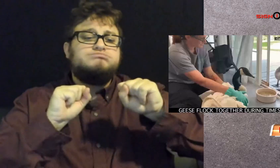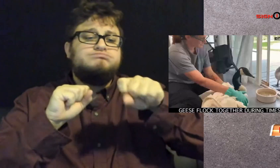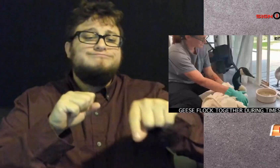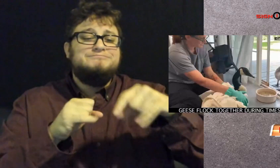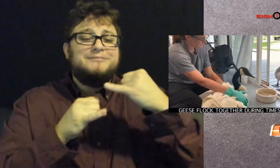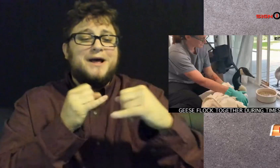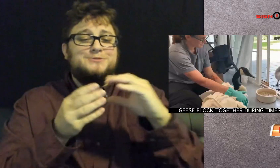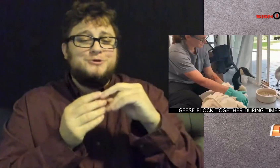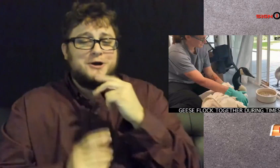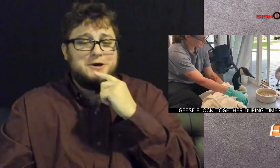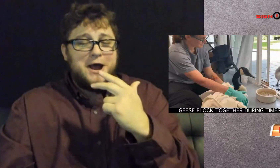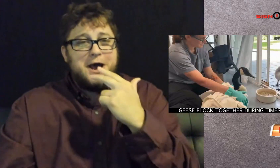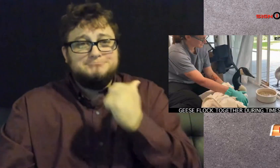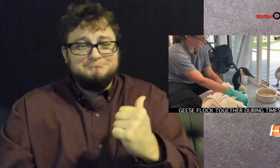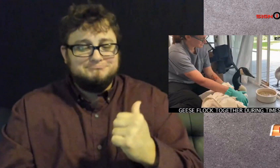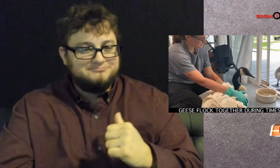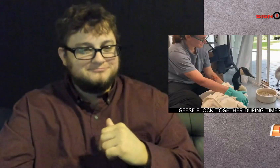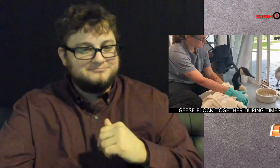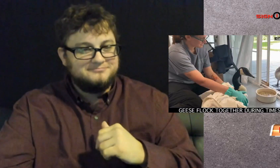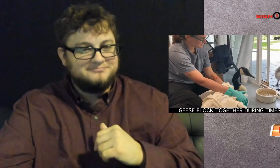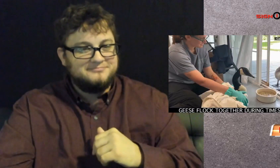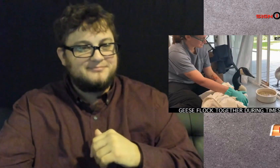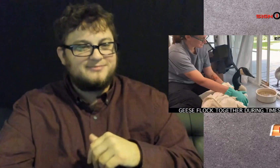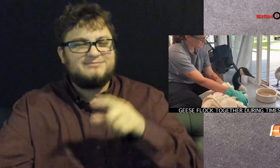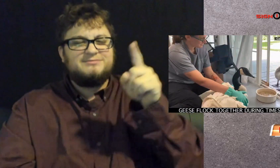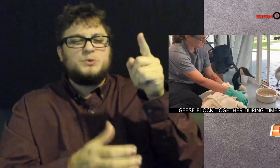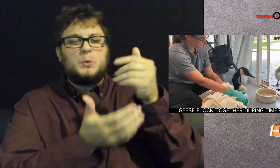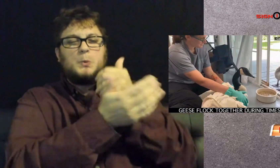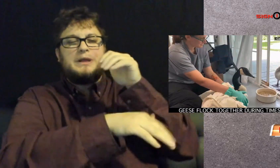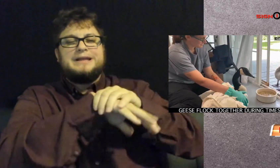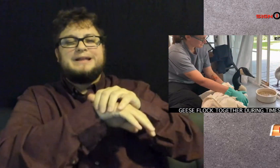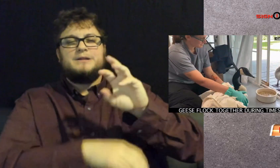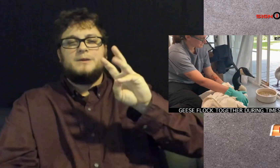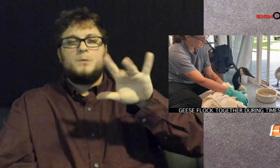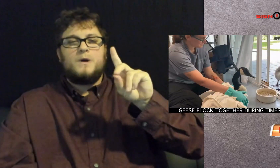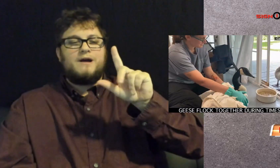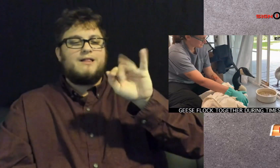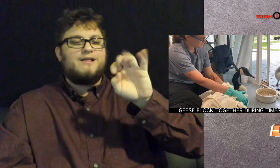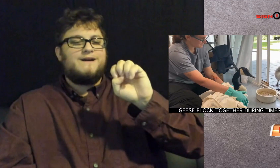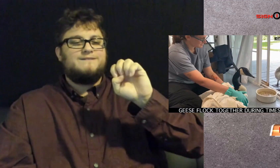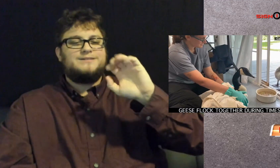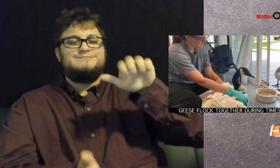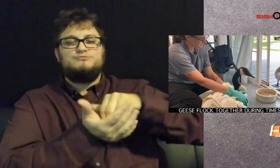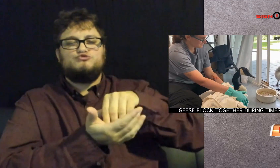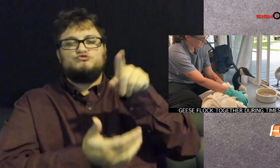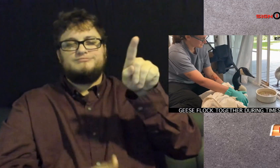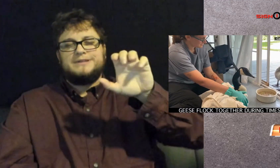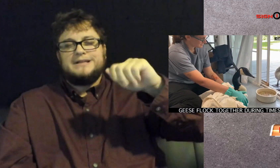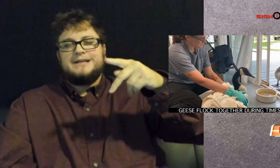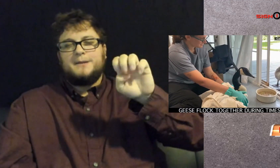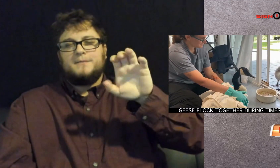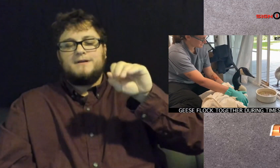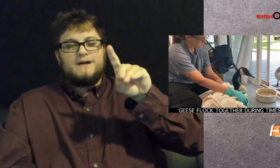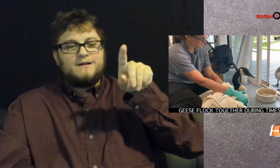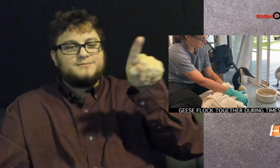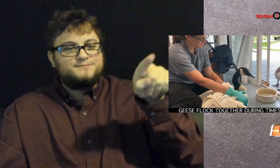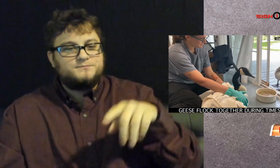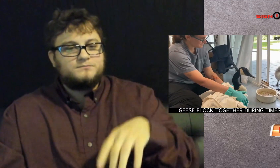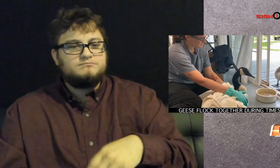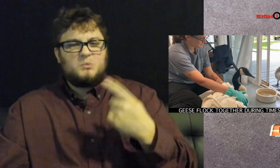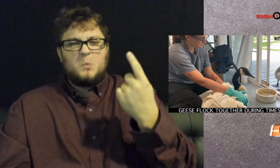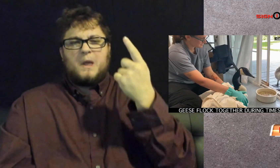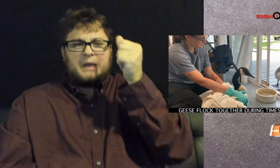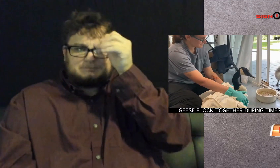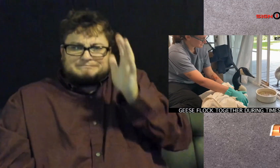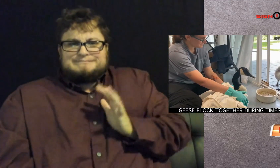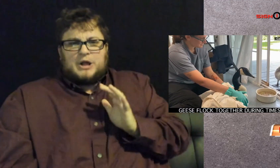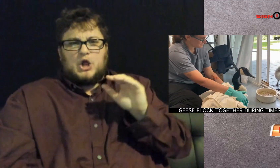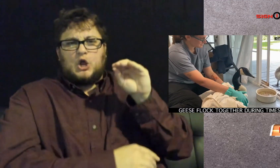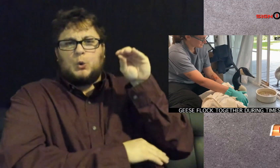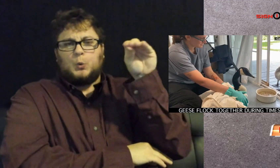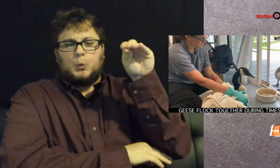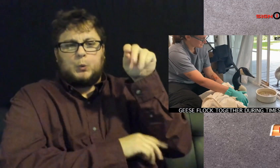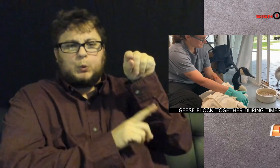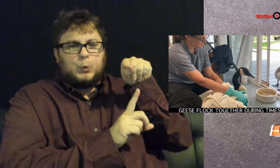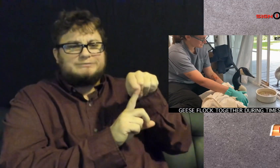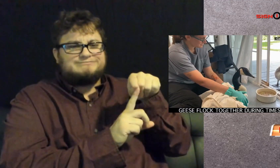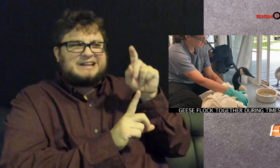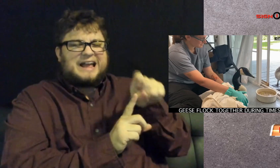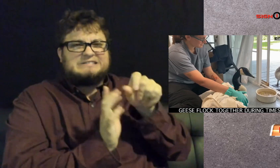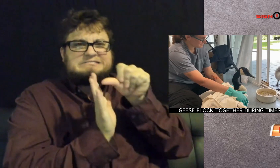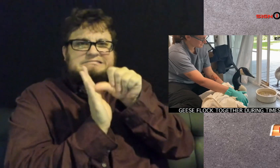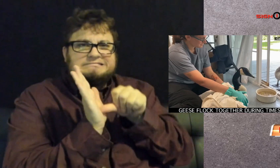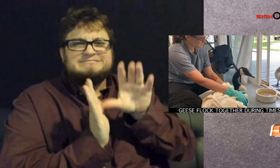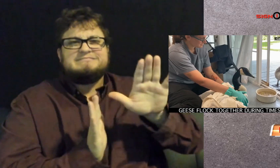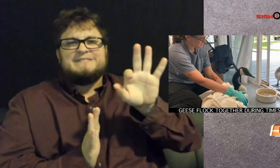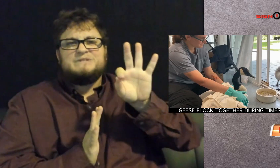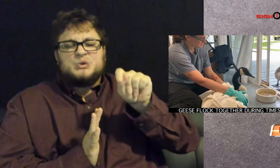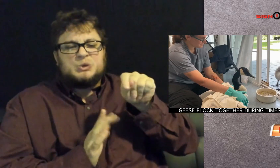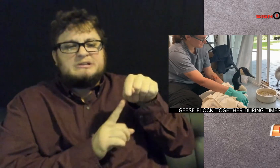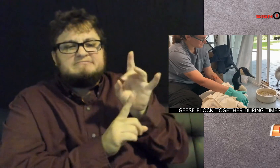and finally this last story is so adorable